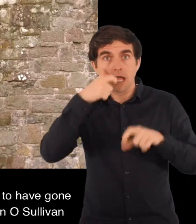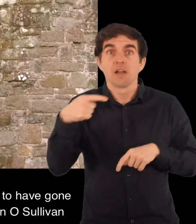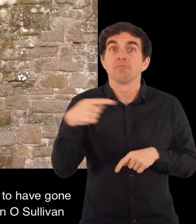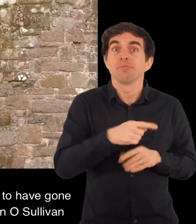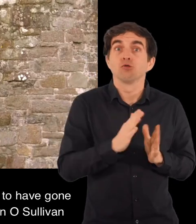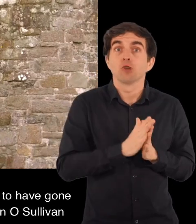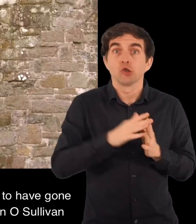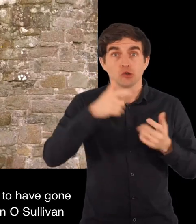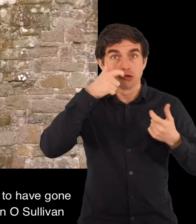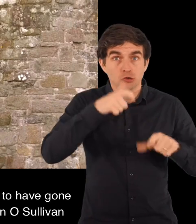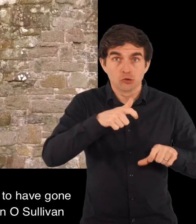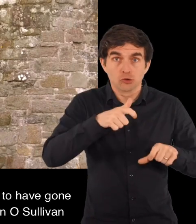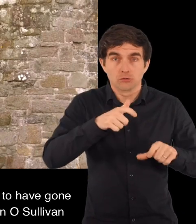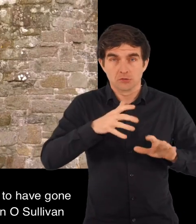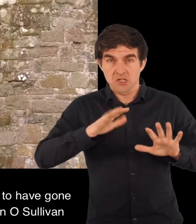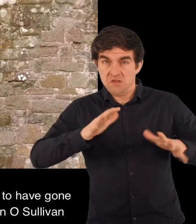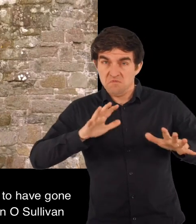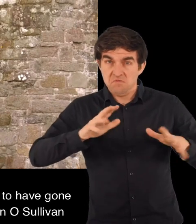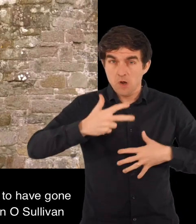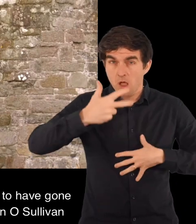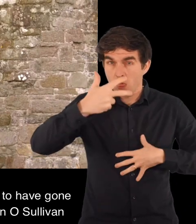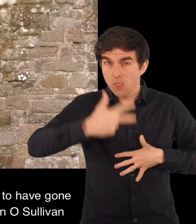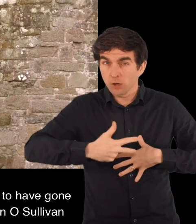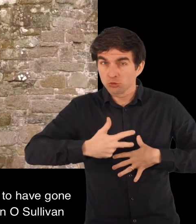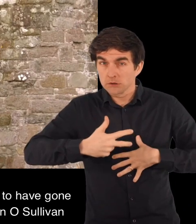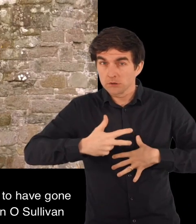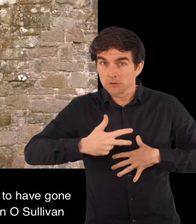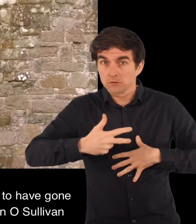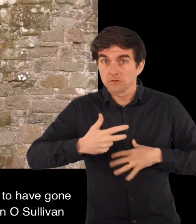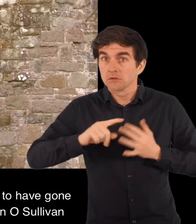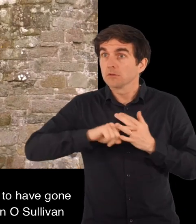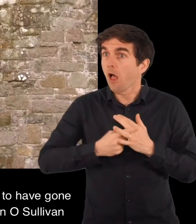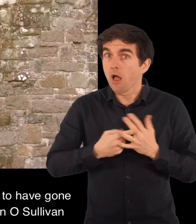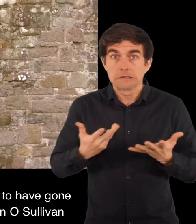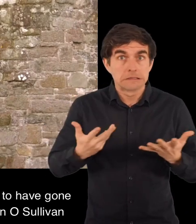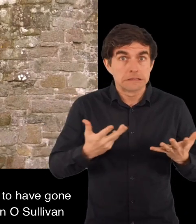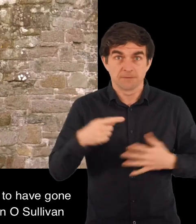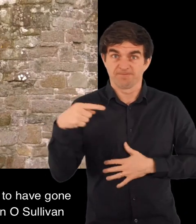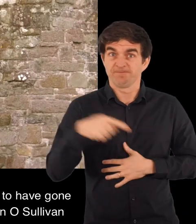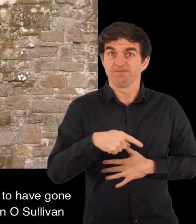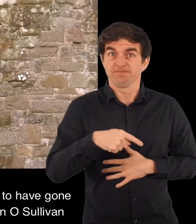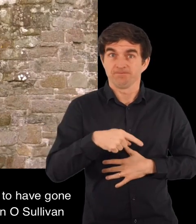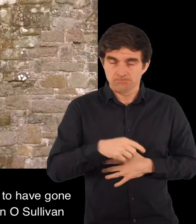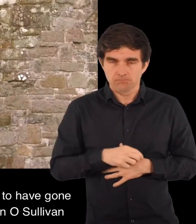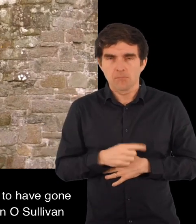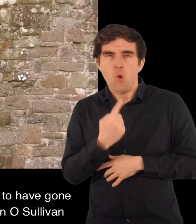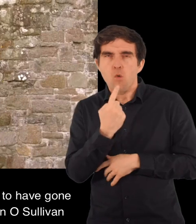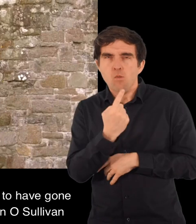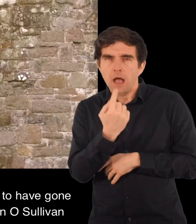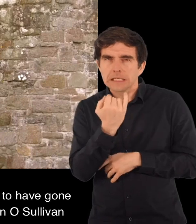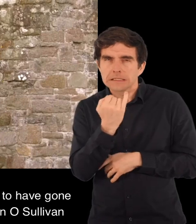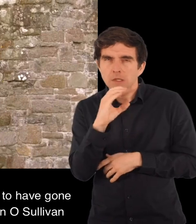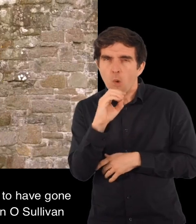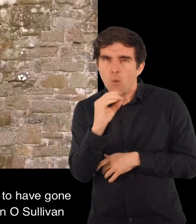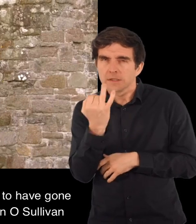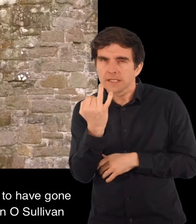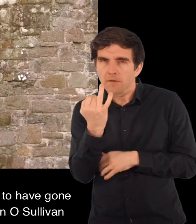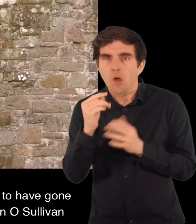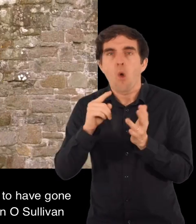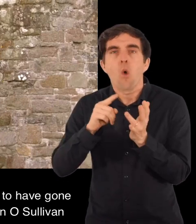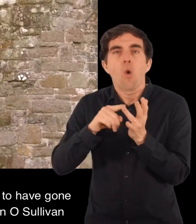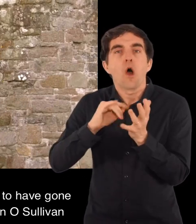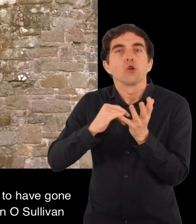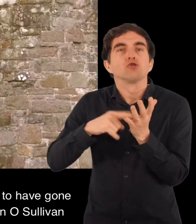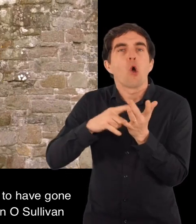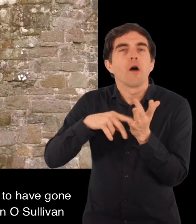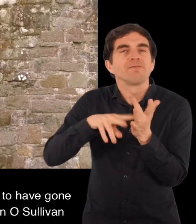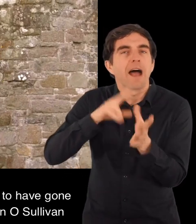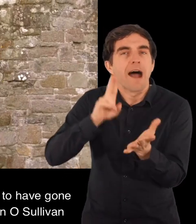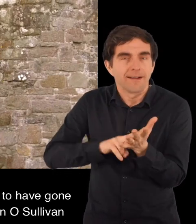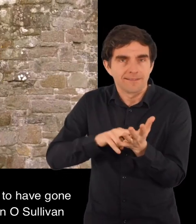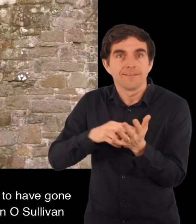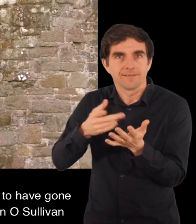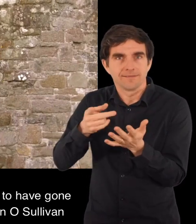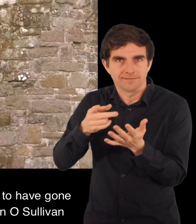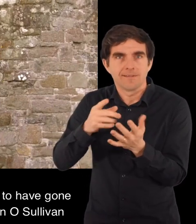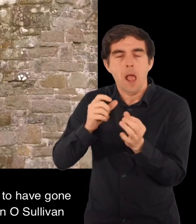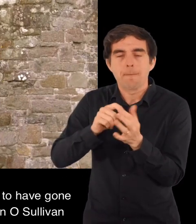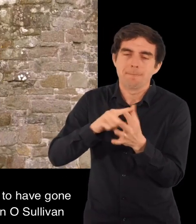church. Over 300 people were said to have gone into it at the start and in 1607 when O Sullivan